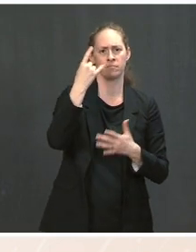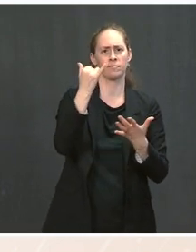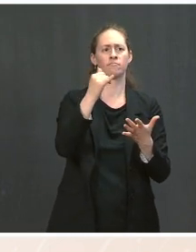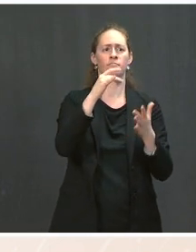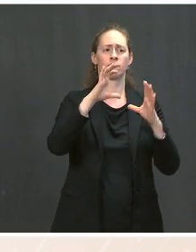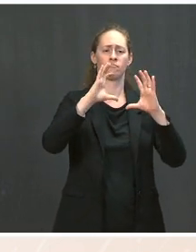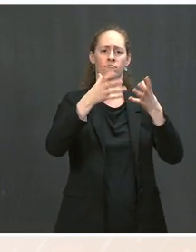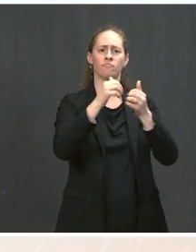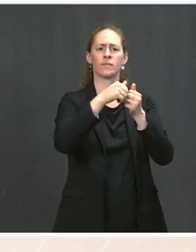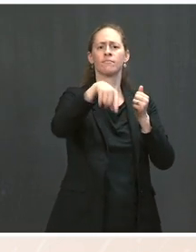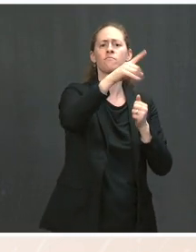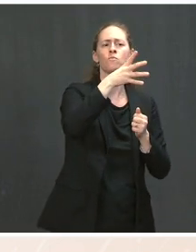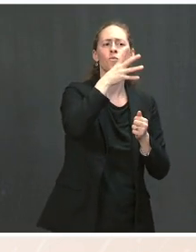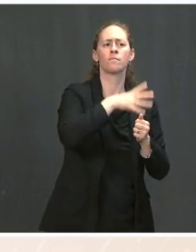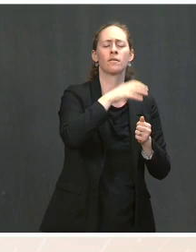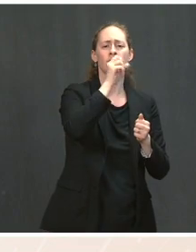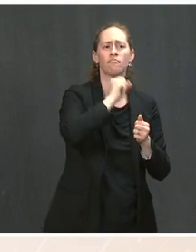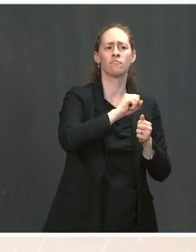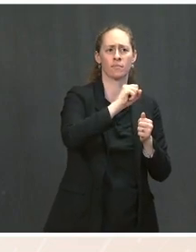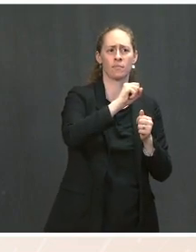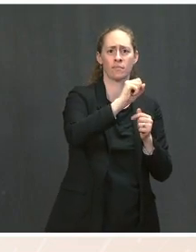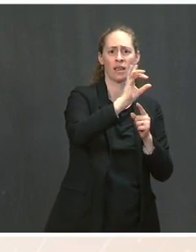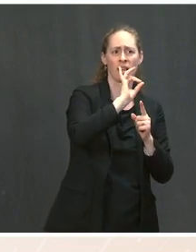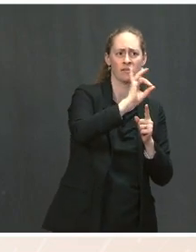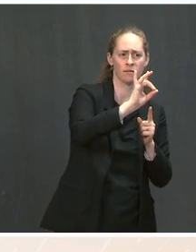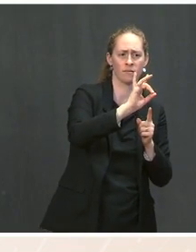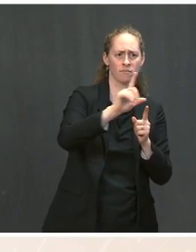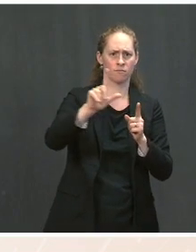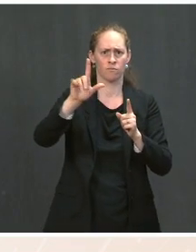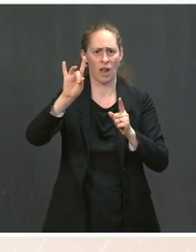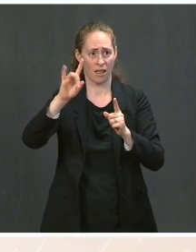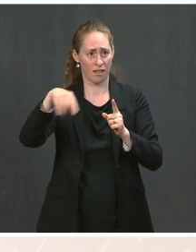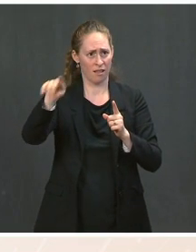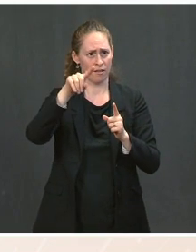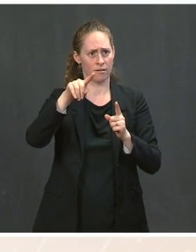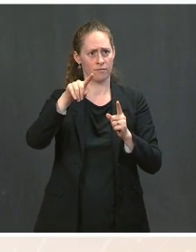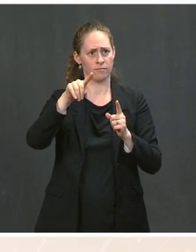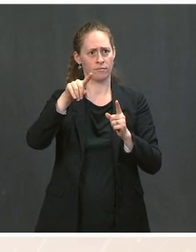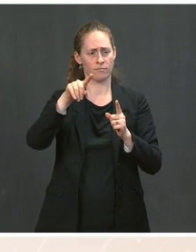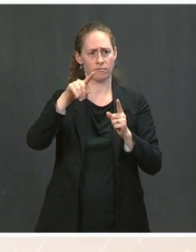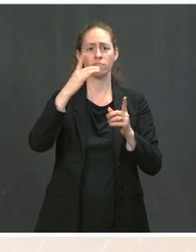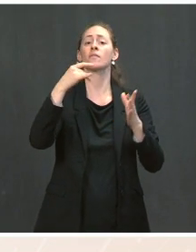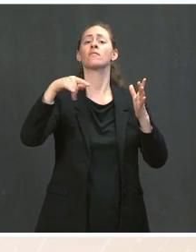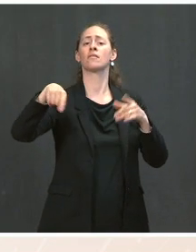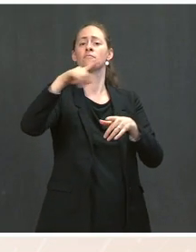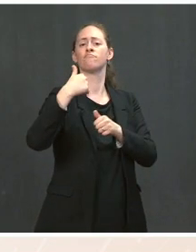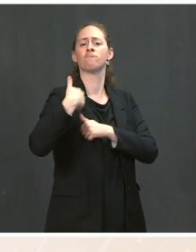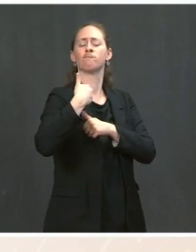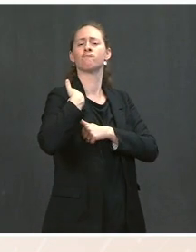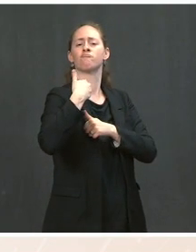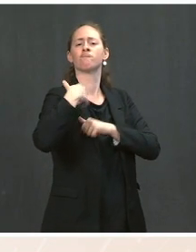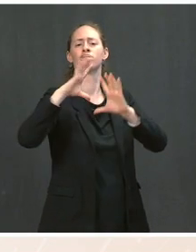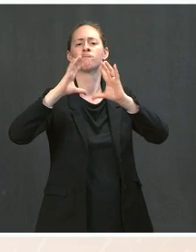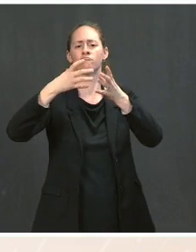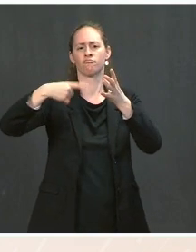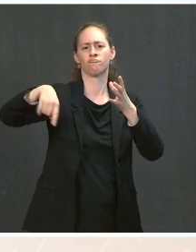MS. Psaki: I'll have to talk to him about that, Hans. It's an interesting question. The Press: Well, I mean, today you -- the Justice Department walked back and said that they weren't going to join a suit